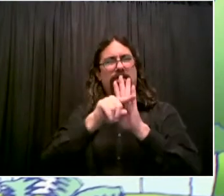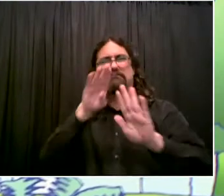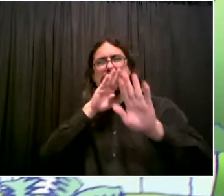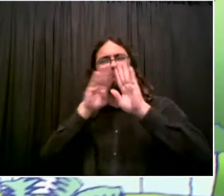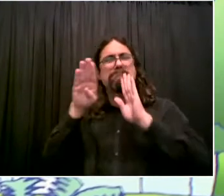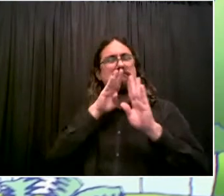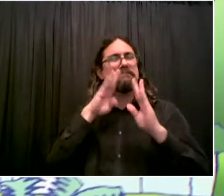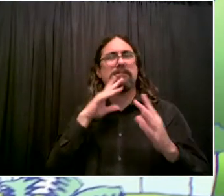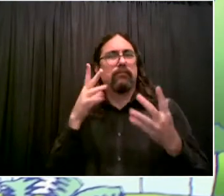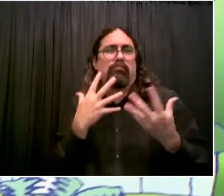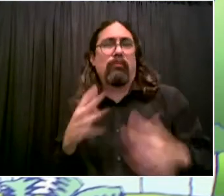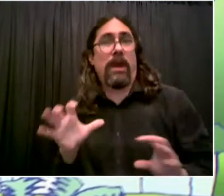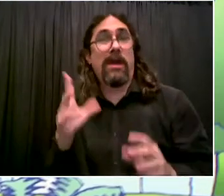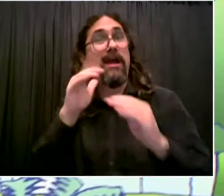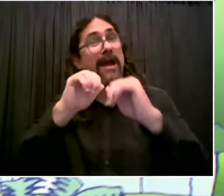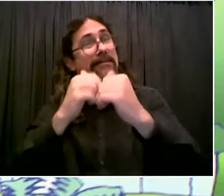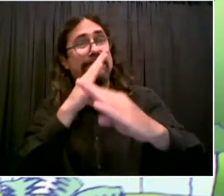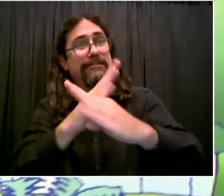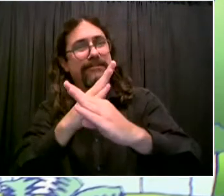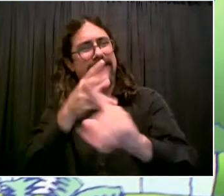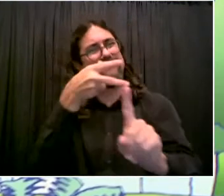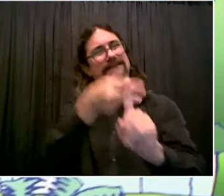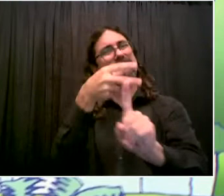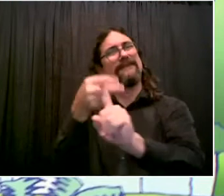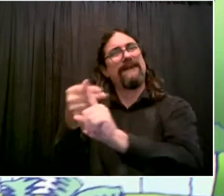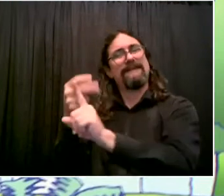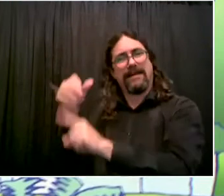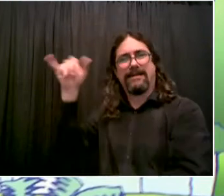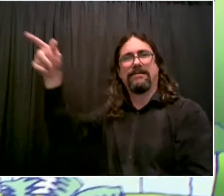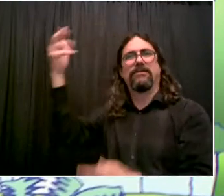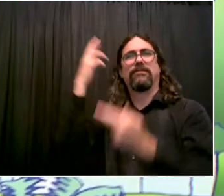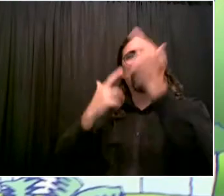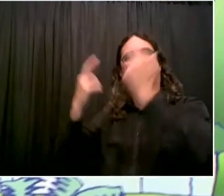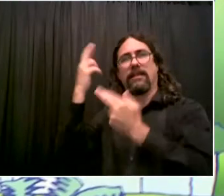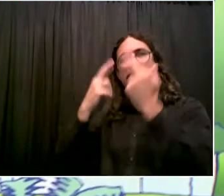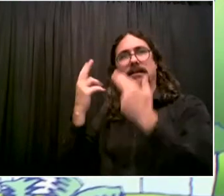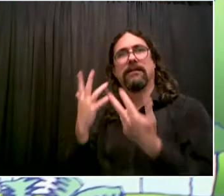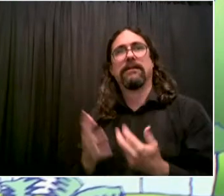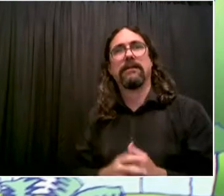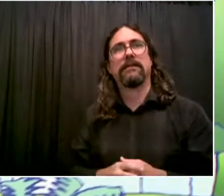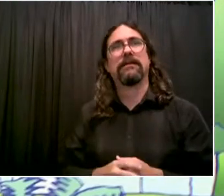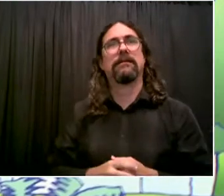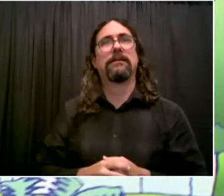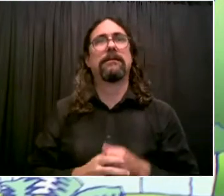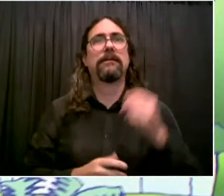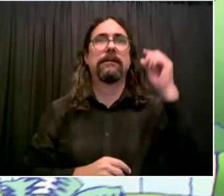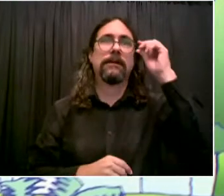OPPORTUNITY TO DO THE THINGS WE LOVE. DANNY WAS ASKED, WOULD YOU EVER COSINDER GOING